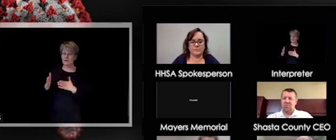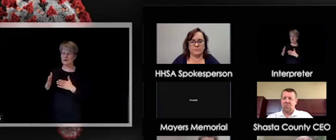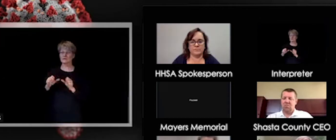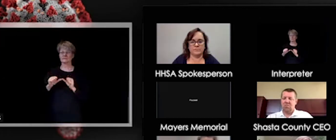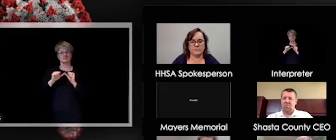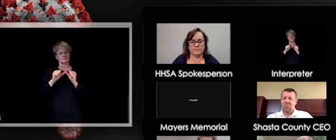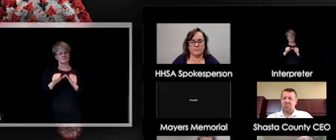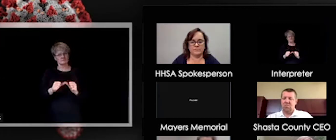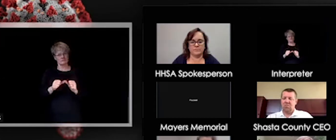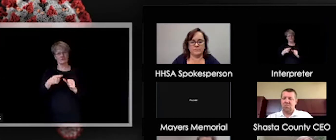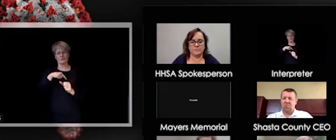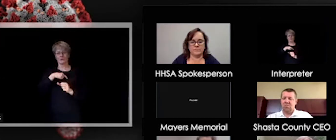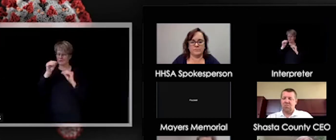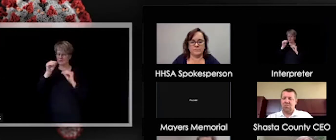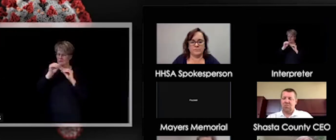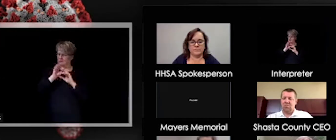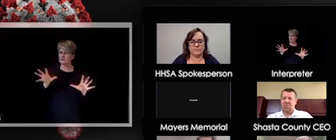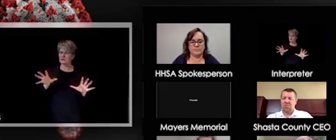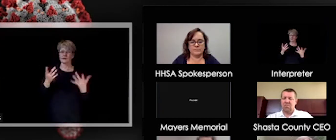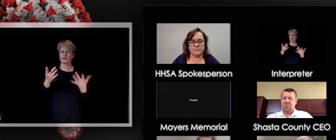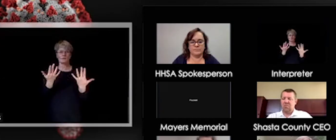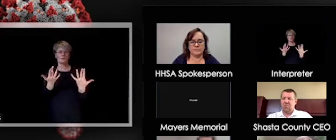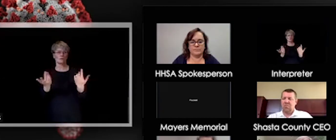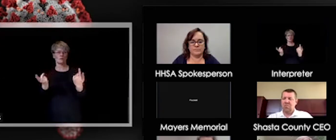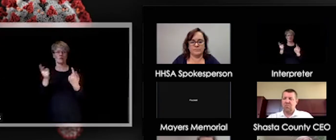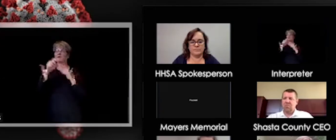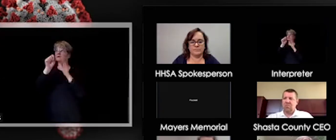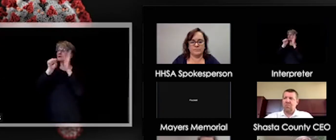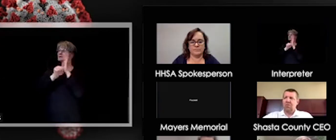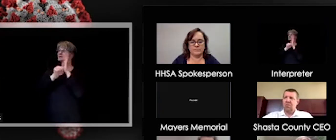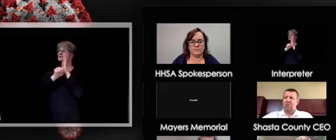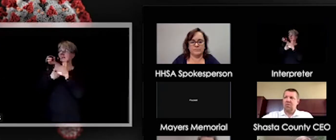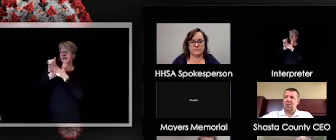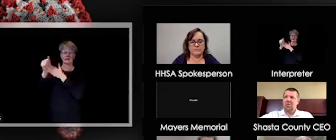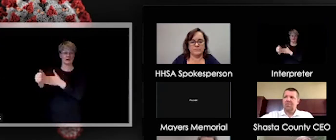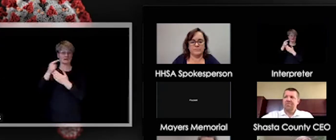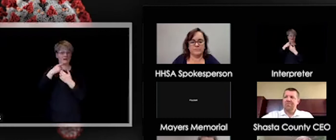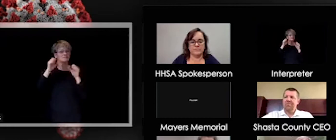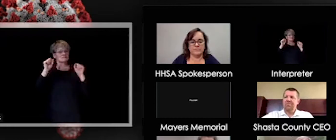comes out. When the state guidance comes out for that sector, then the local Health Officer